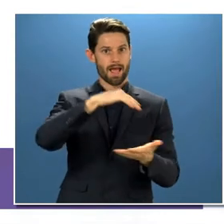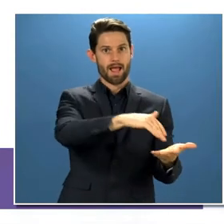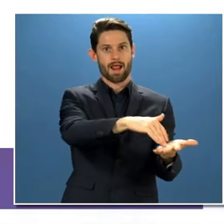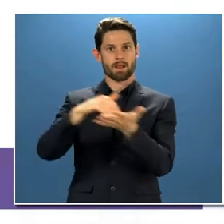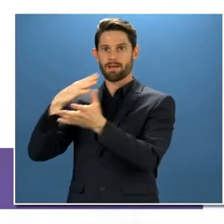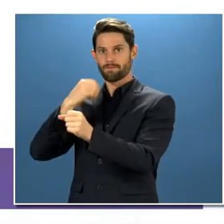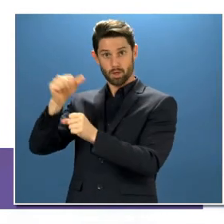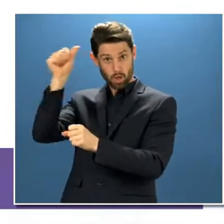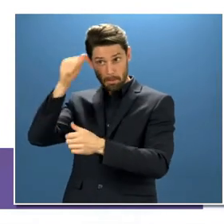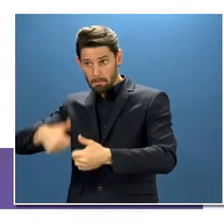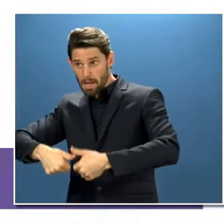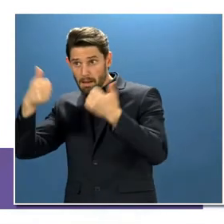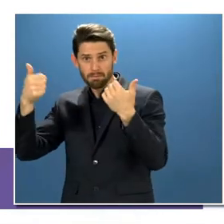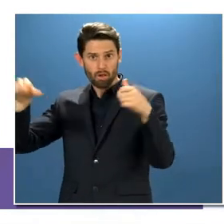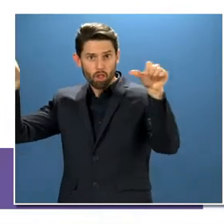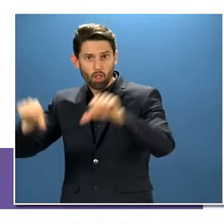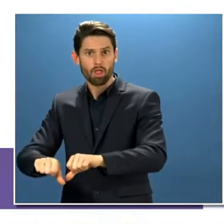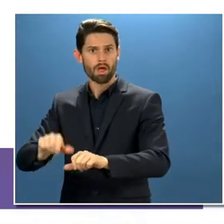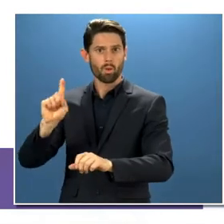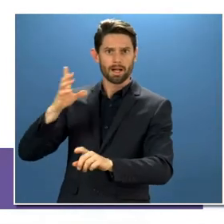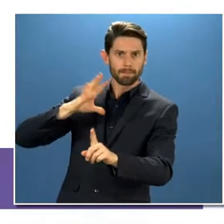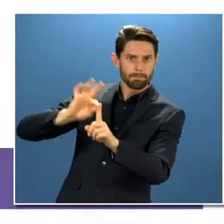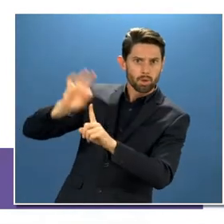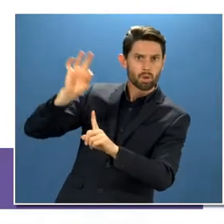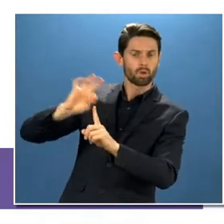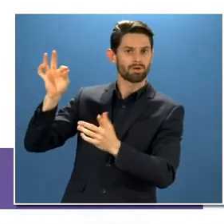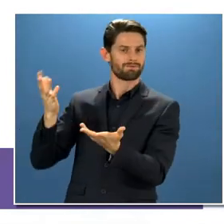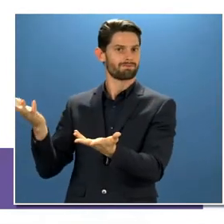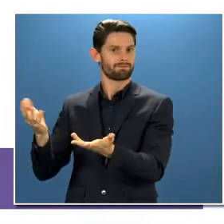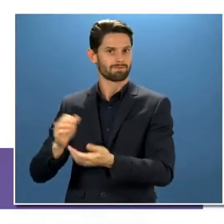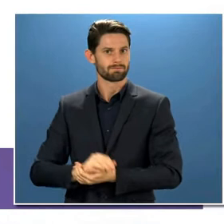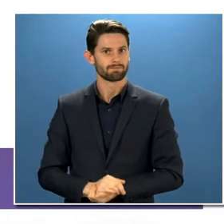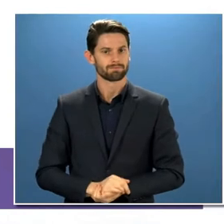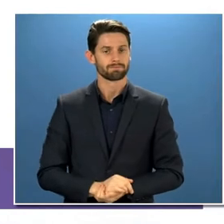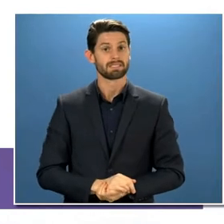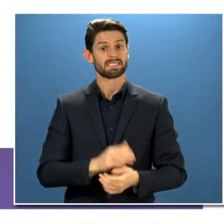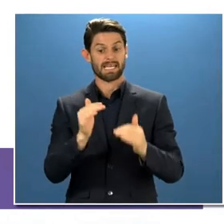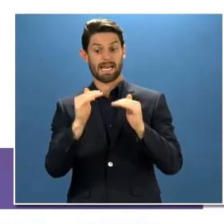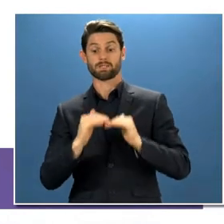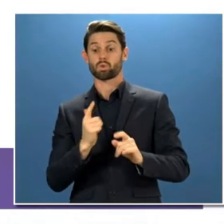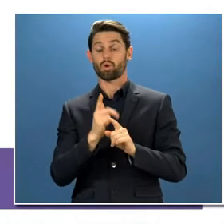In terms of the education campaign that we have or should have, the concern that